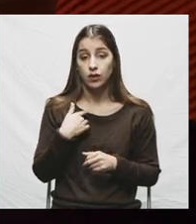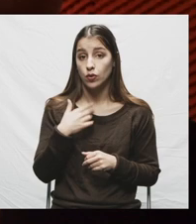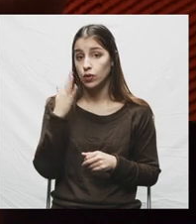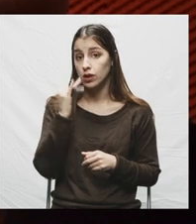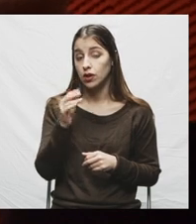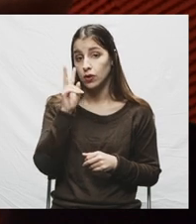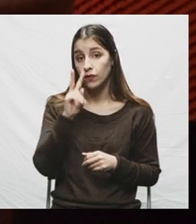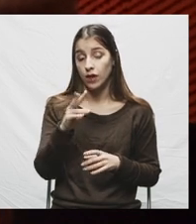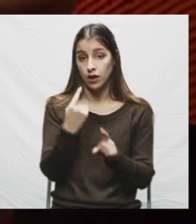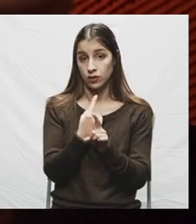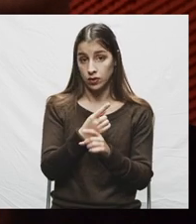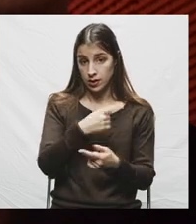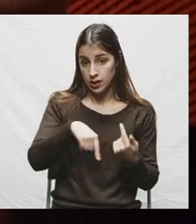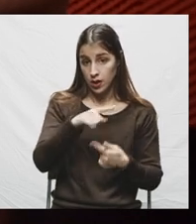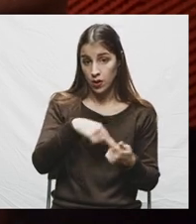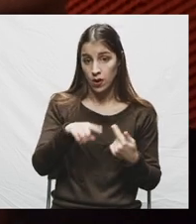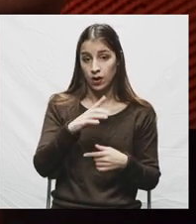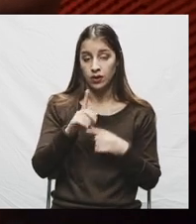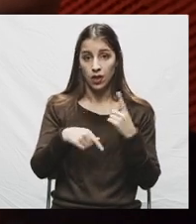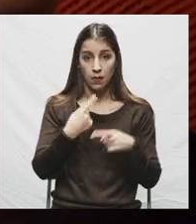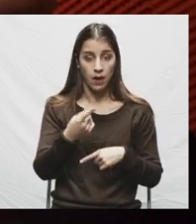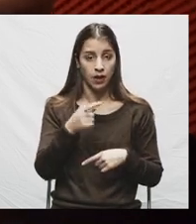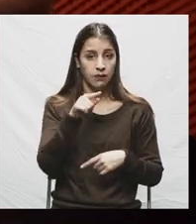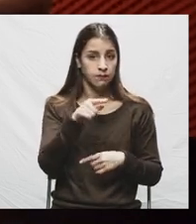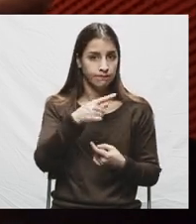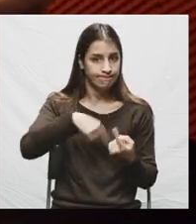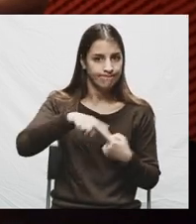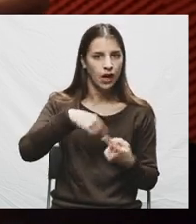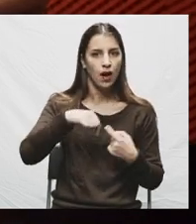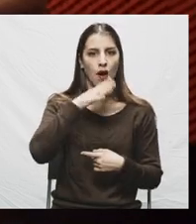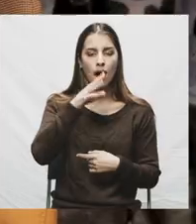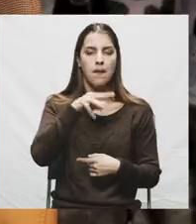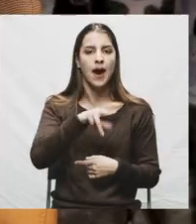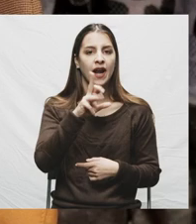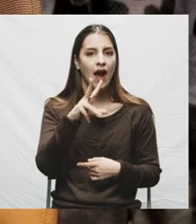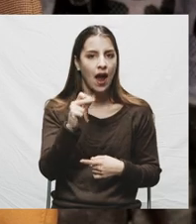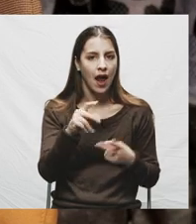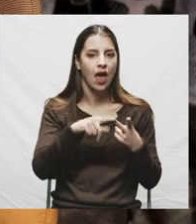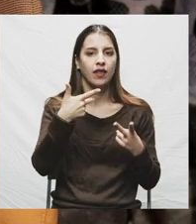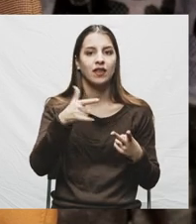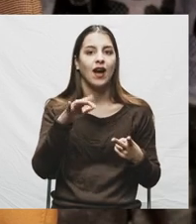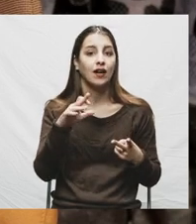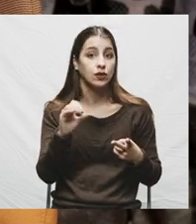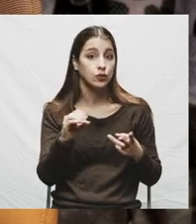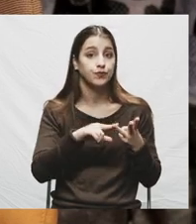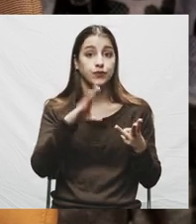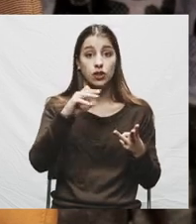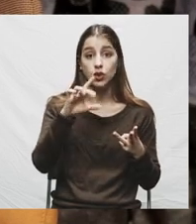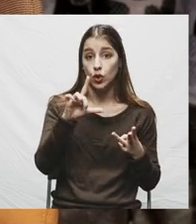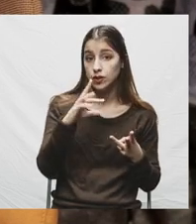I have the tendency of looking at things as cycles, Then there’s this cycle of the artistic core, where Mariana, Tiago, Carlota and Rafael come in.